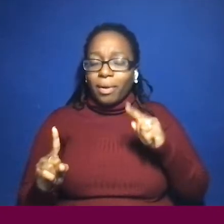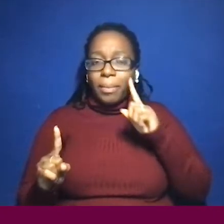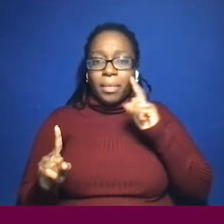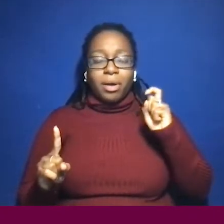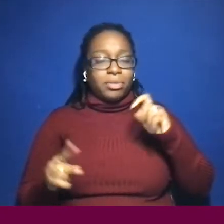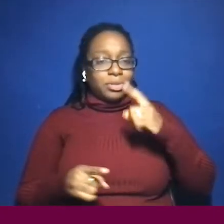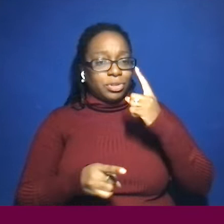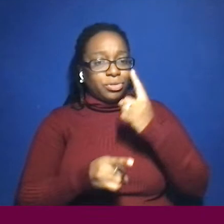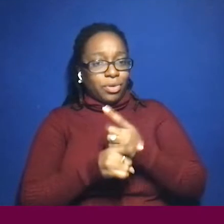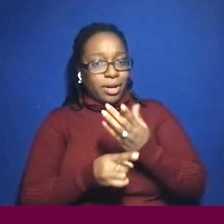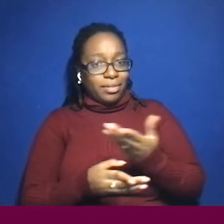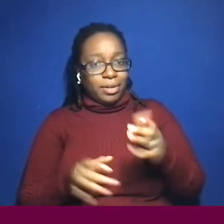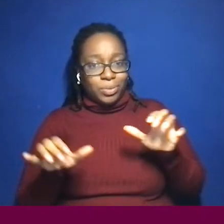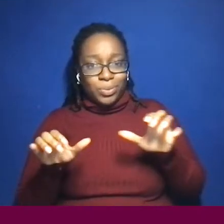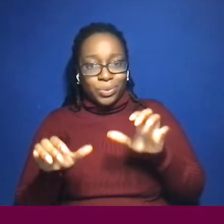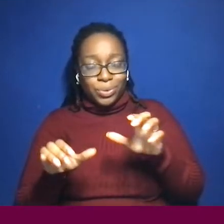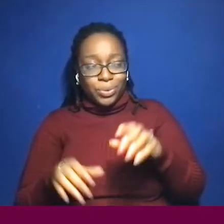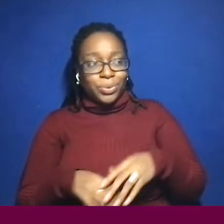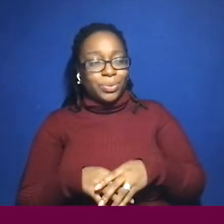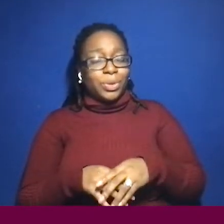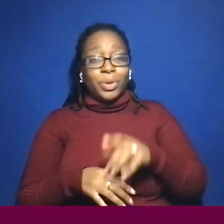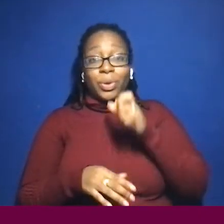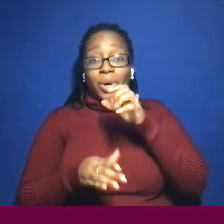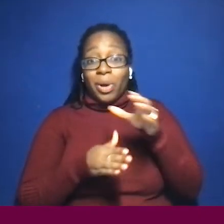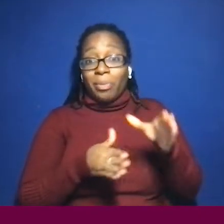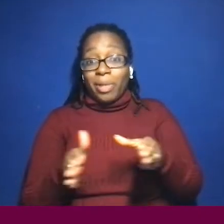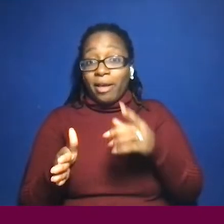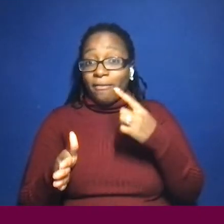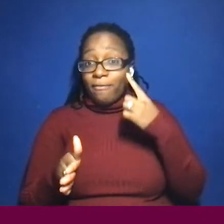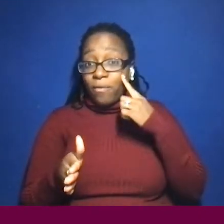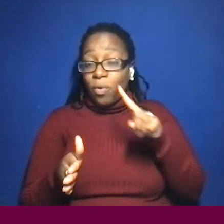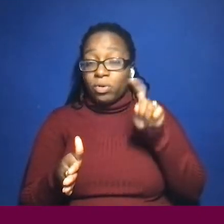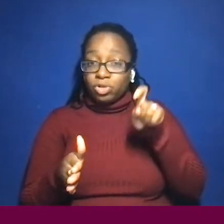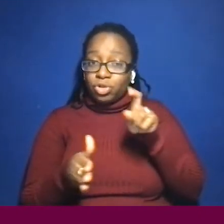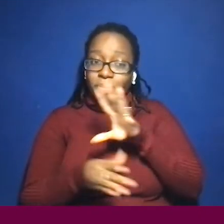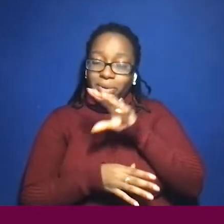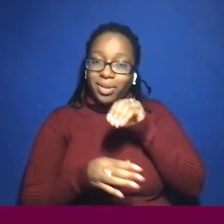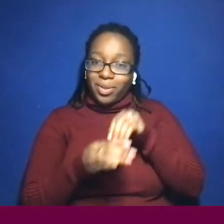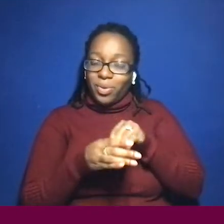people who are being planned for should be part of the planning," but it's also like, "Hey, it